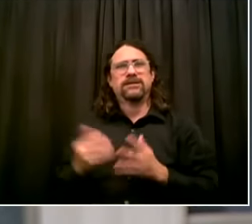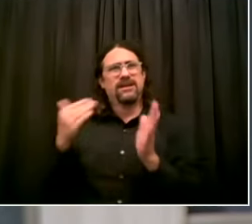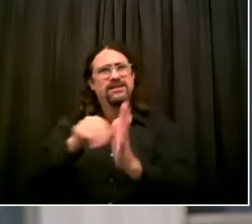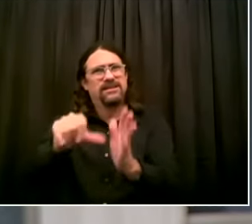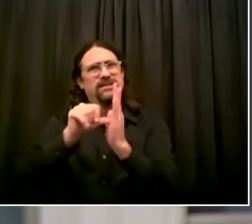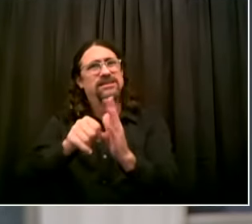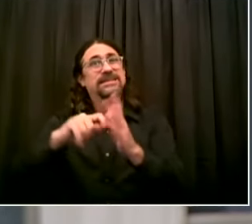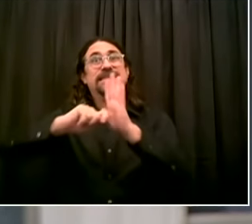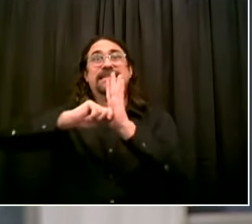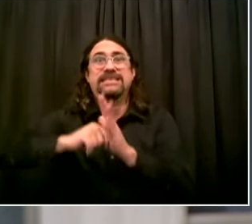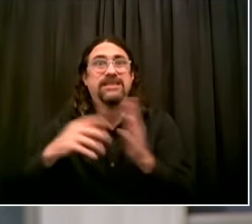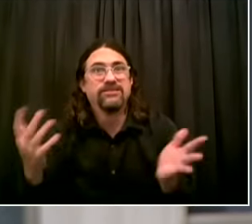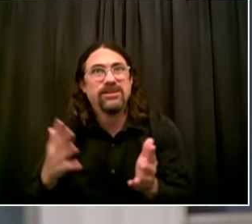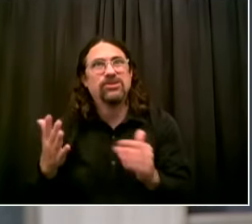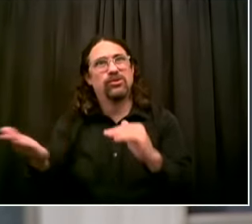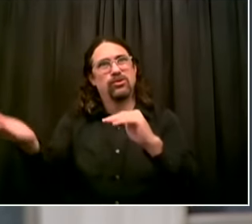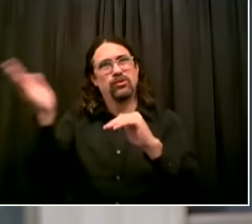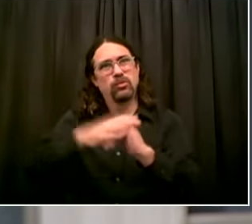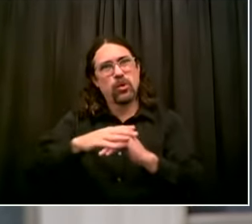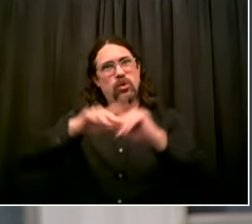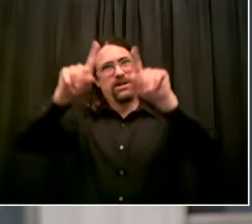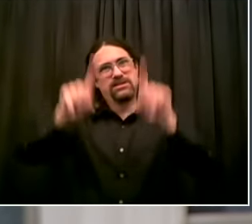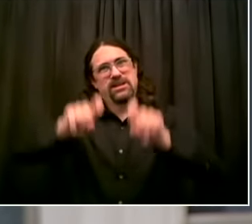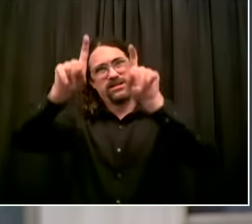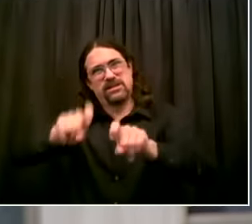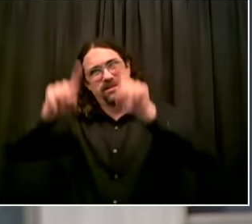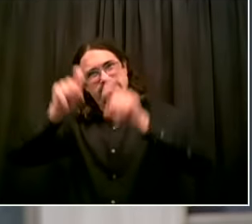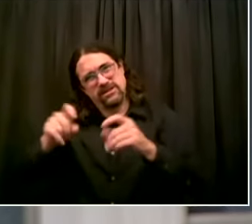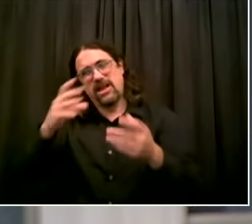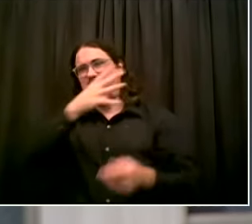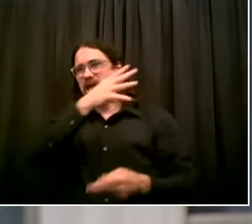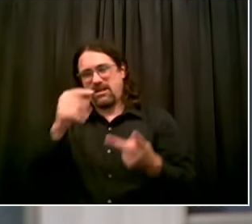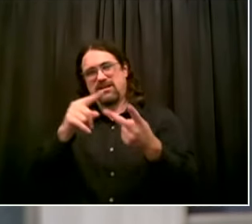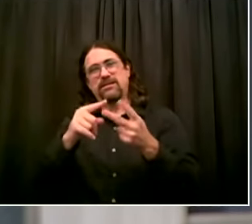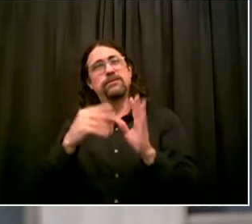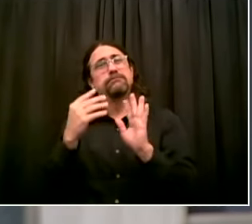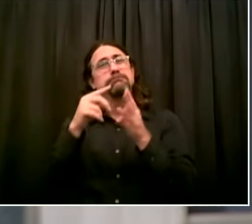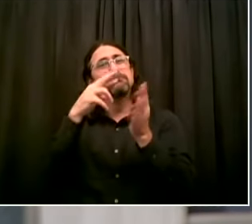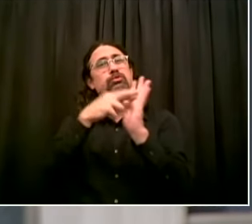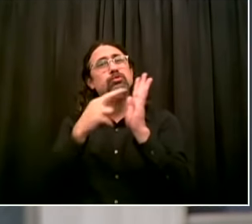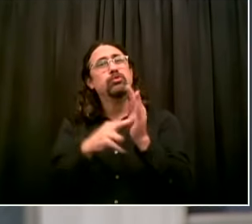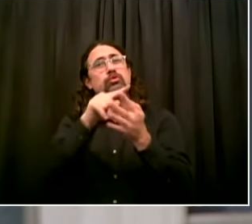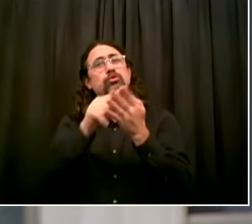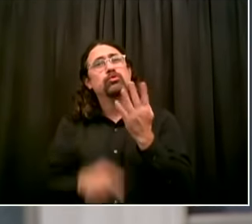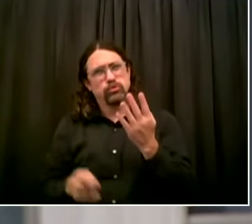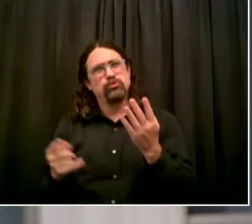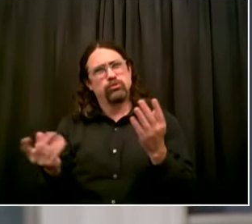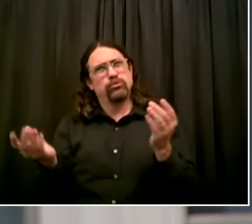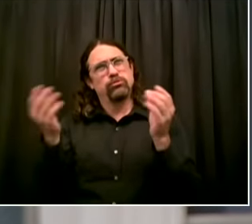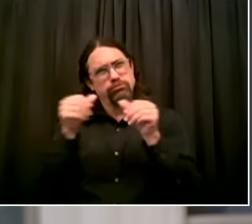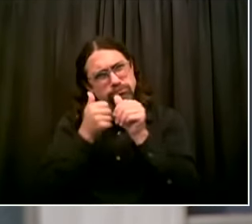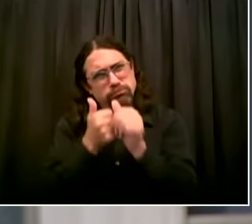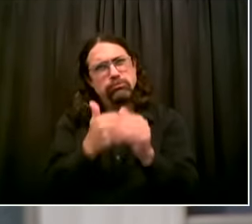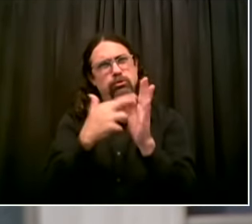PEOPLE PER DAY. TOMORROW WE WILL ADD CACIPATY IN